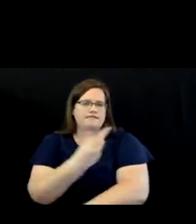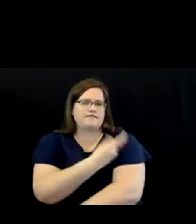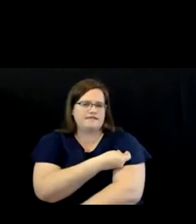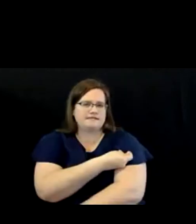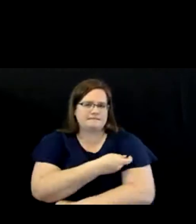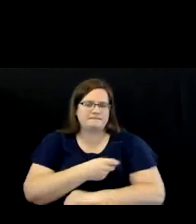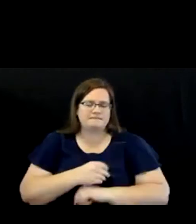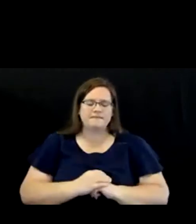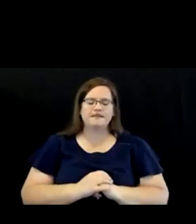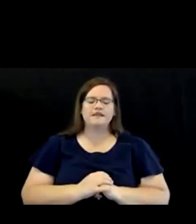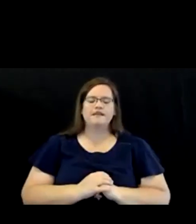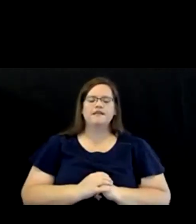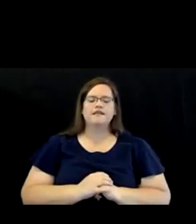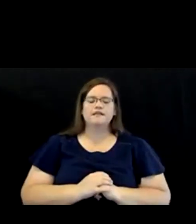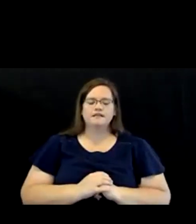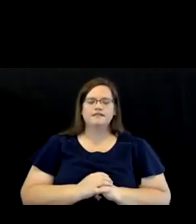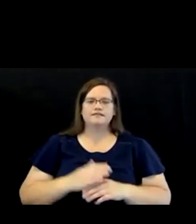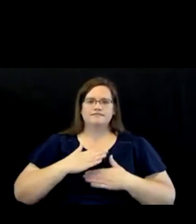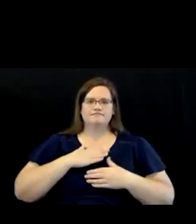One of the things why I'm glad to be on this presentation -- I'm going